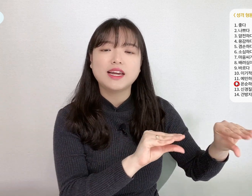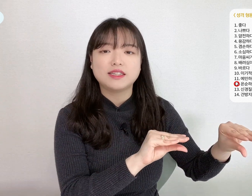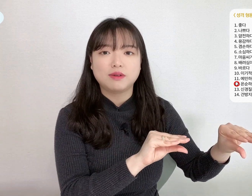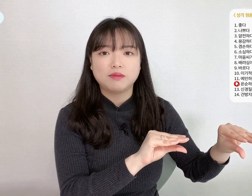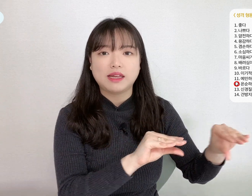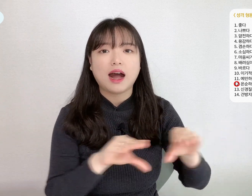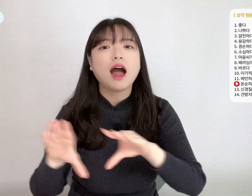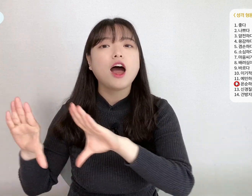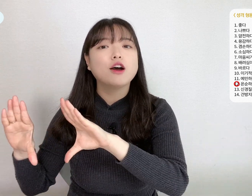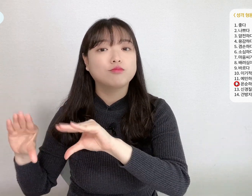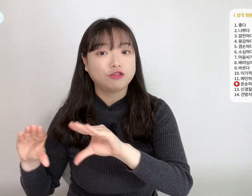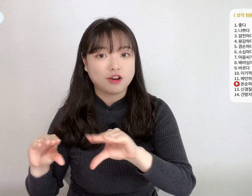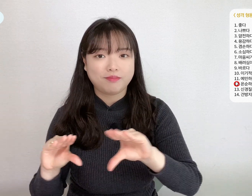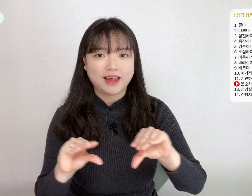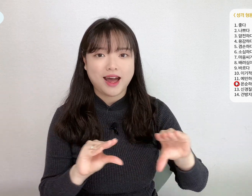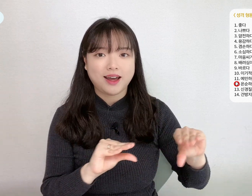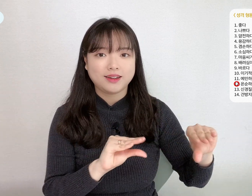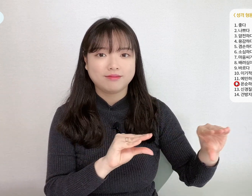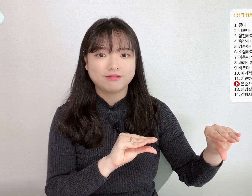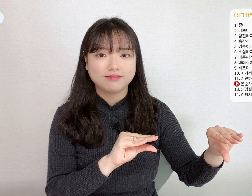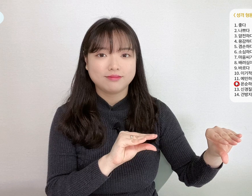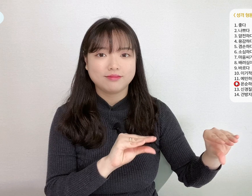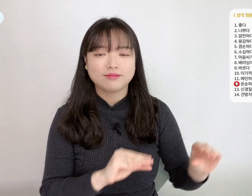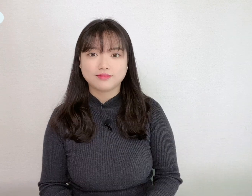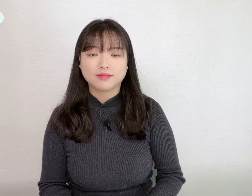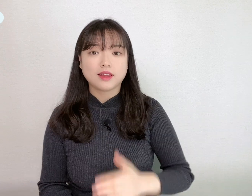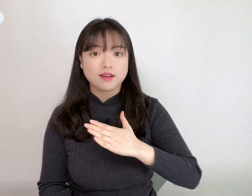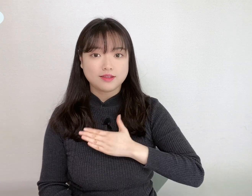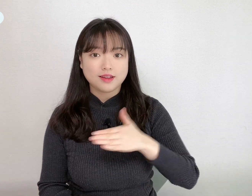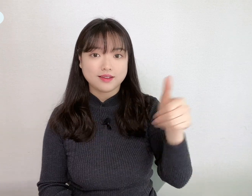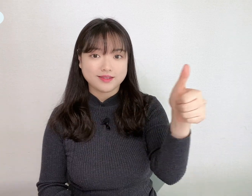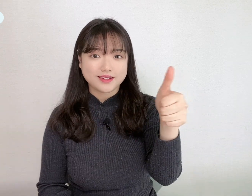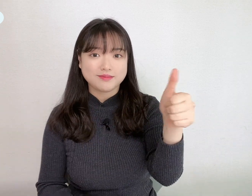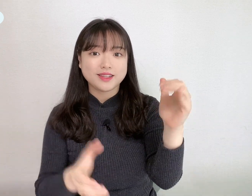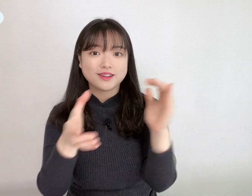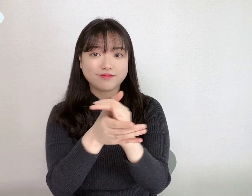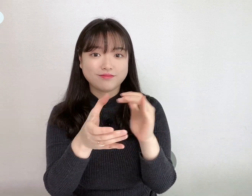My boyfriend has a gentle personality ( Me + Boyfriend + Friend + Personality + Gentle (soft) )